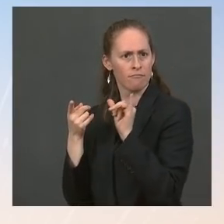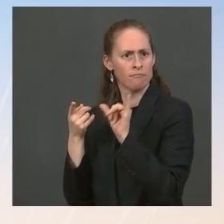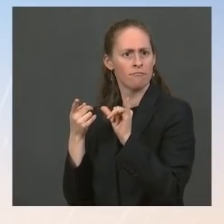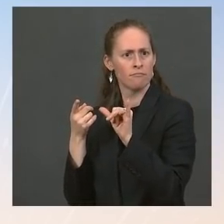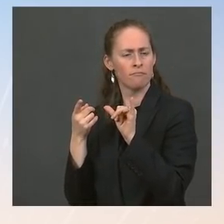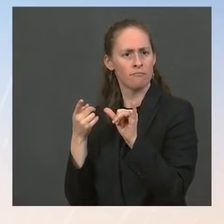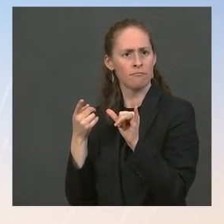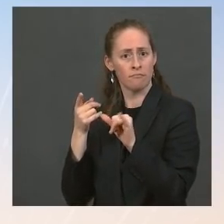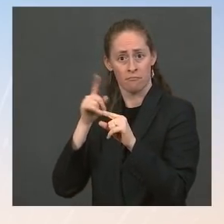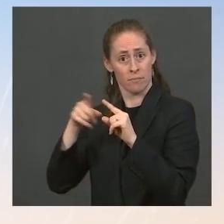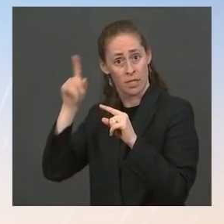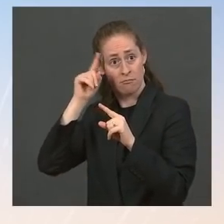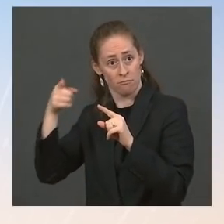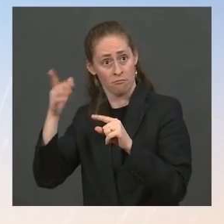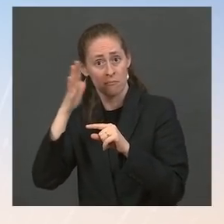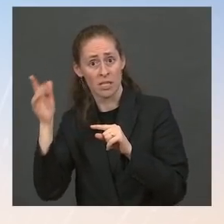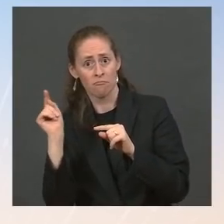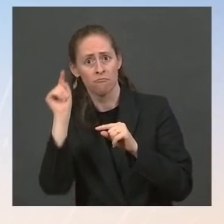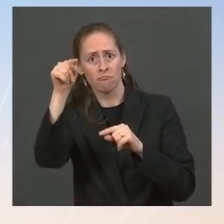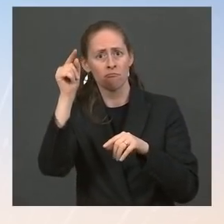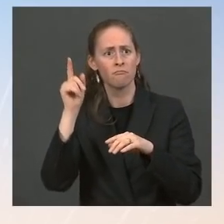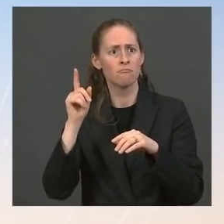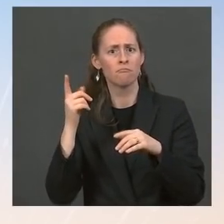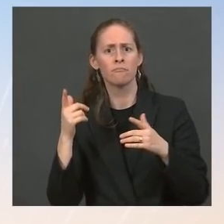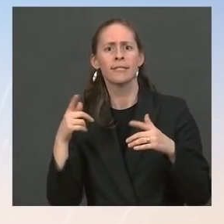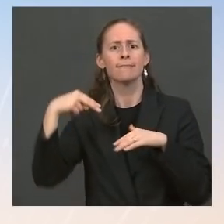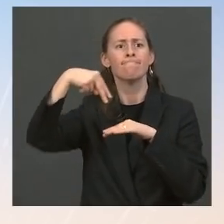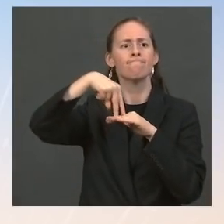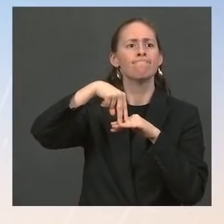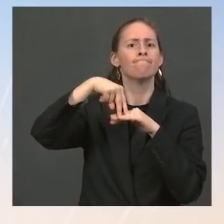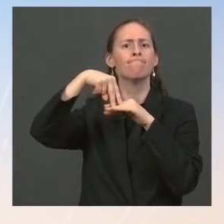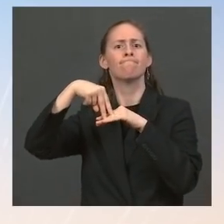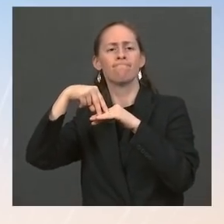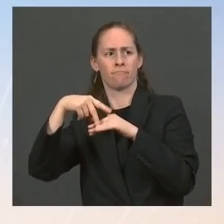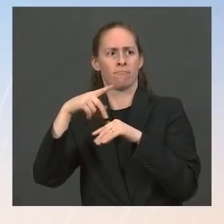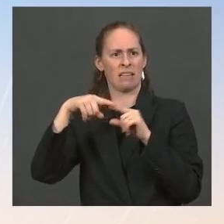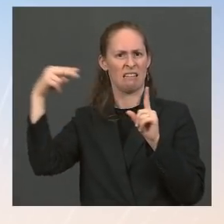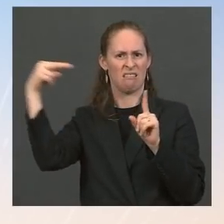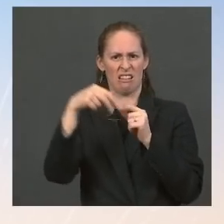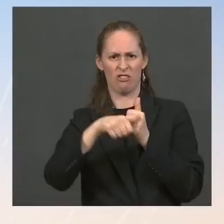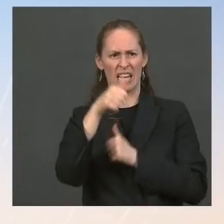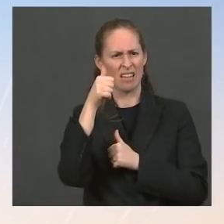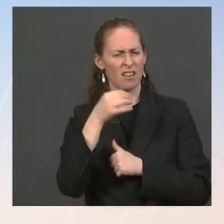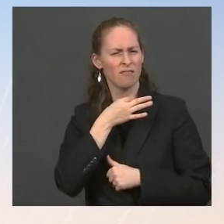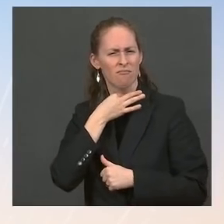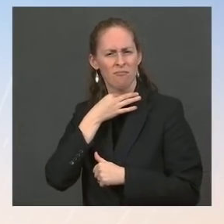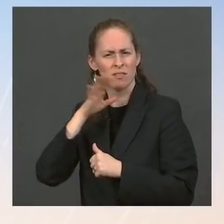what was the President's response to that? Even though the judge, you know, reprimanded the lawyers --